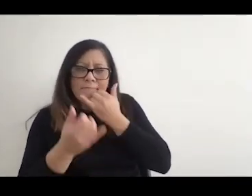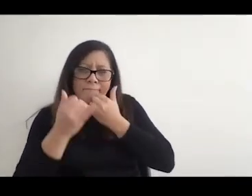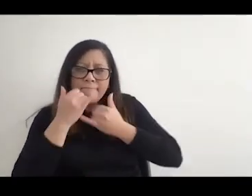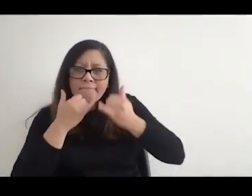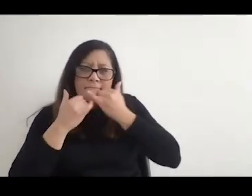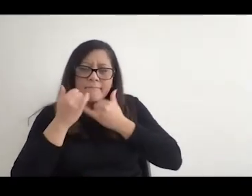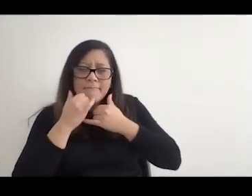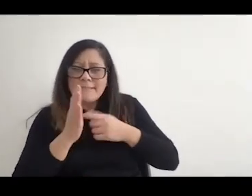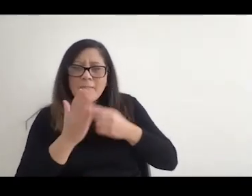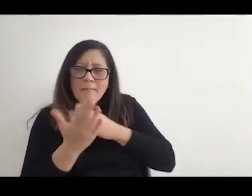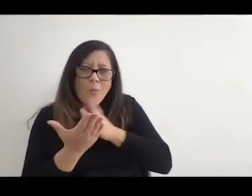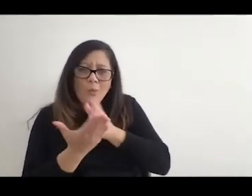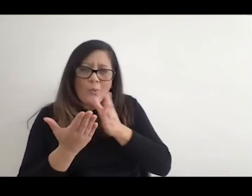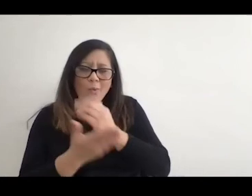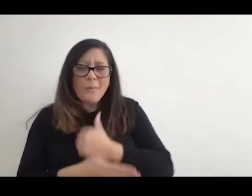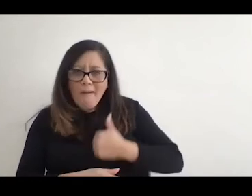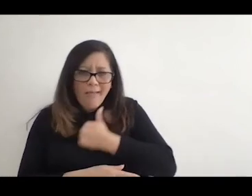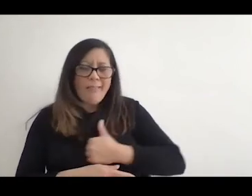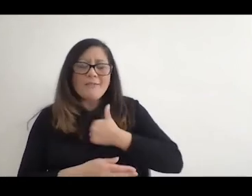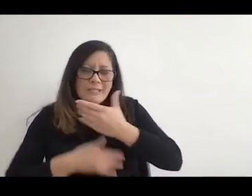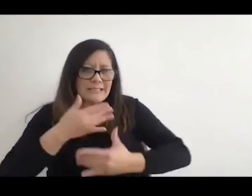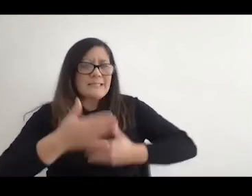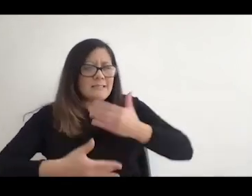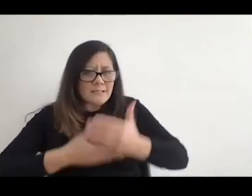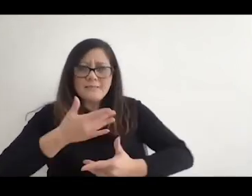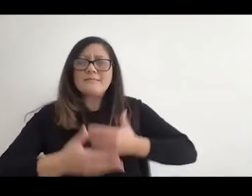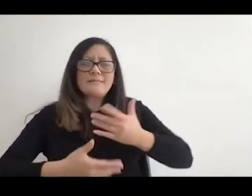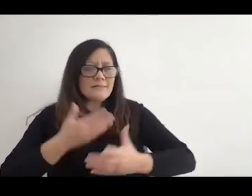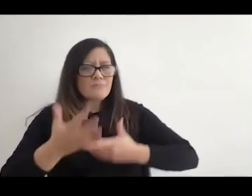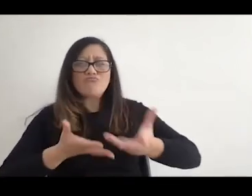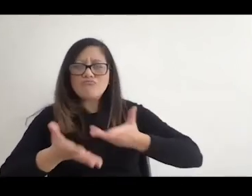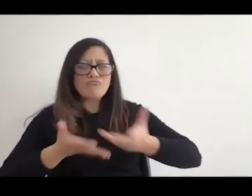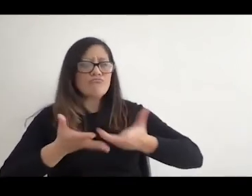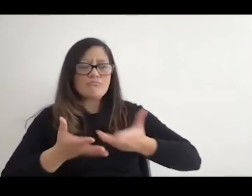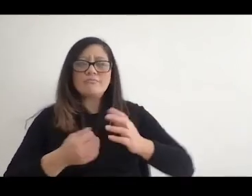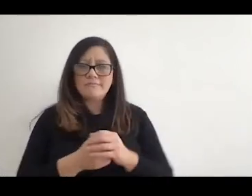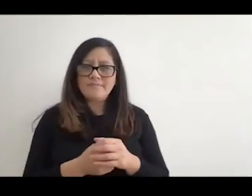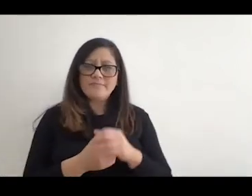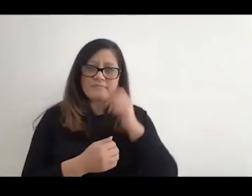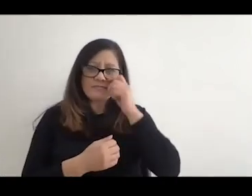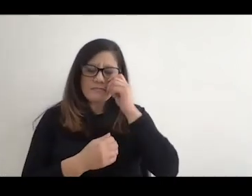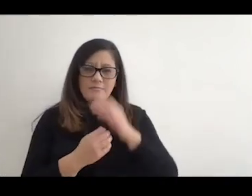get it wrong, apologize, get it right. Keep it moving. Let's normalize the fact that bodies